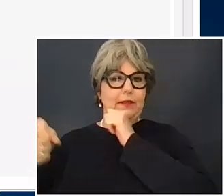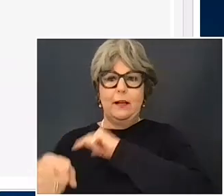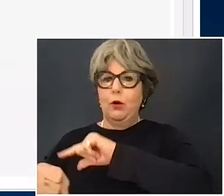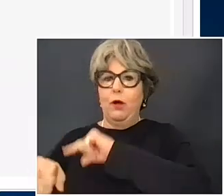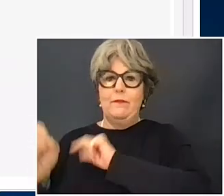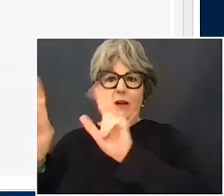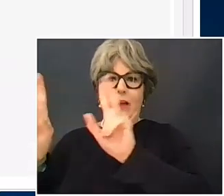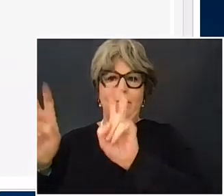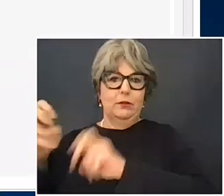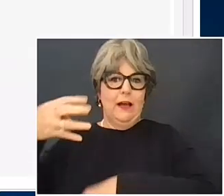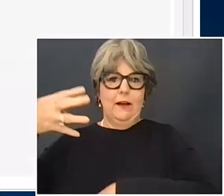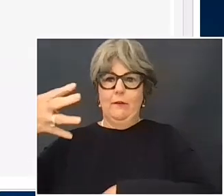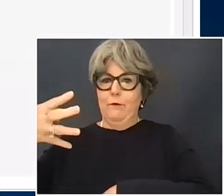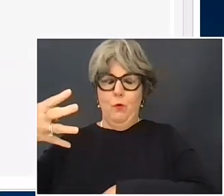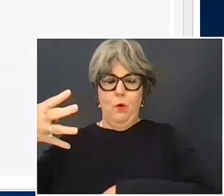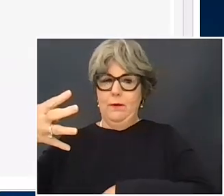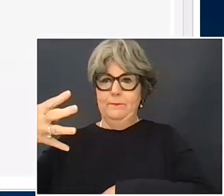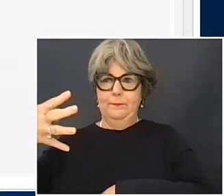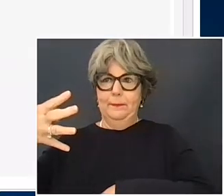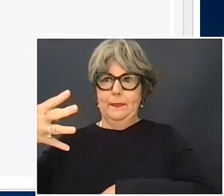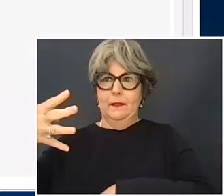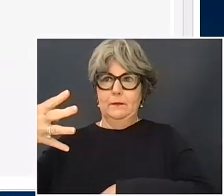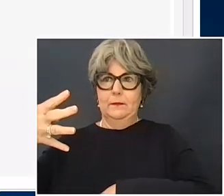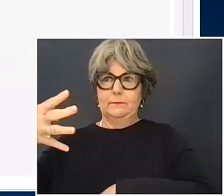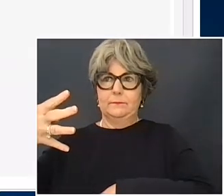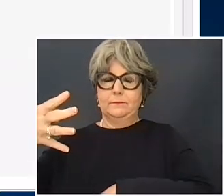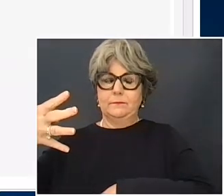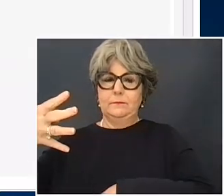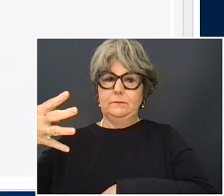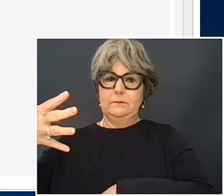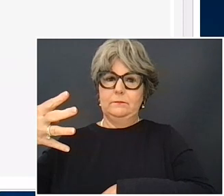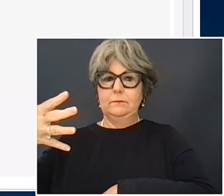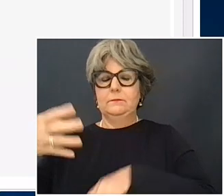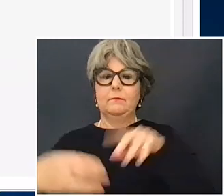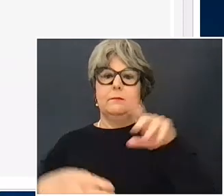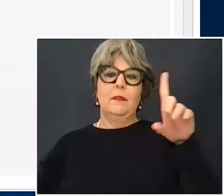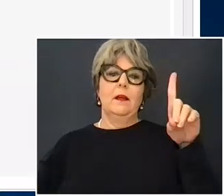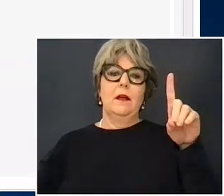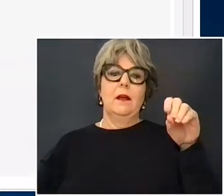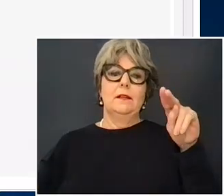So I think Donna and I can talk and see if